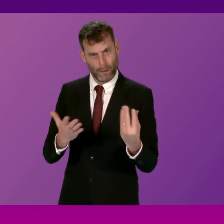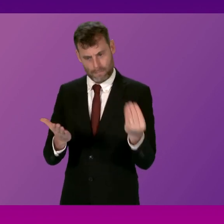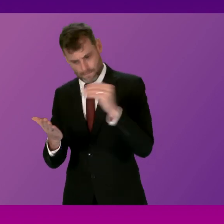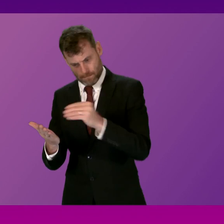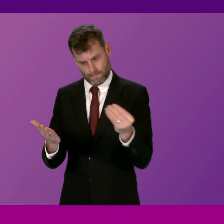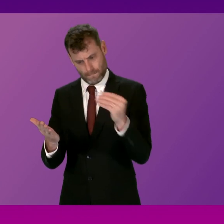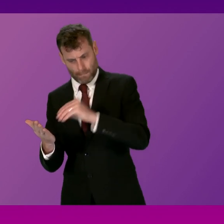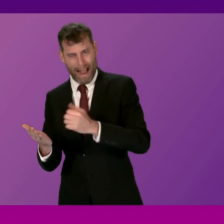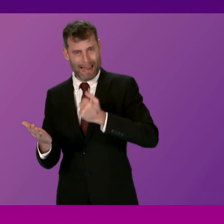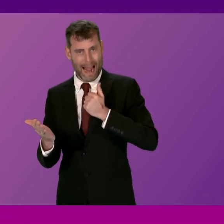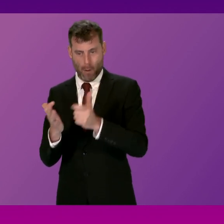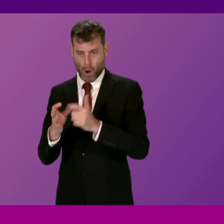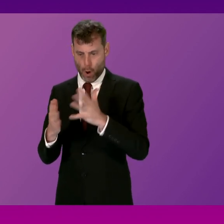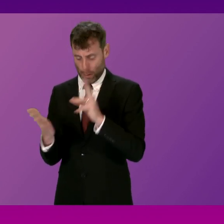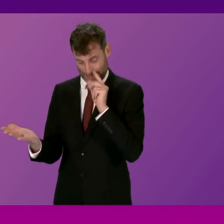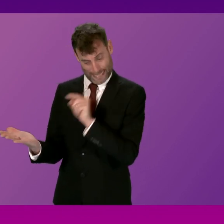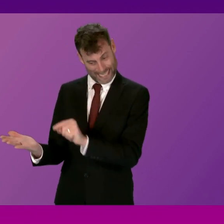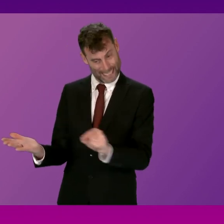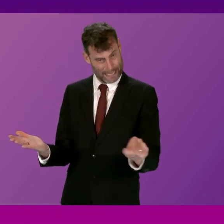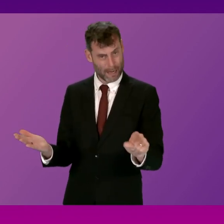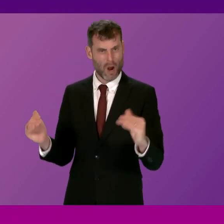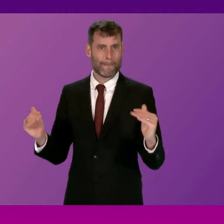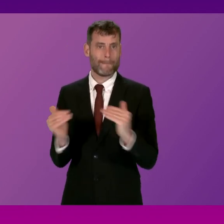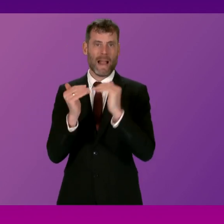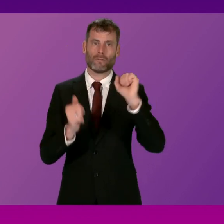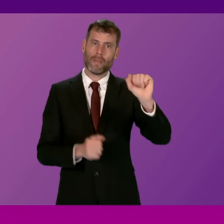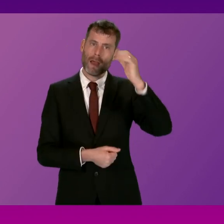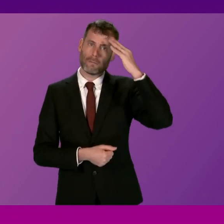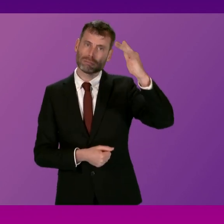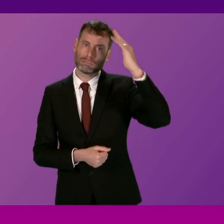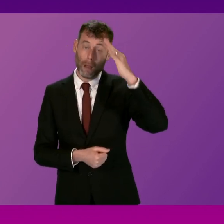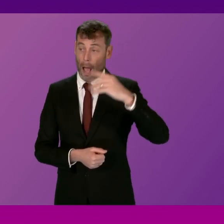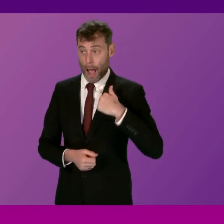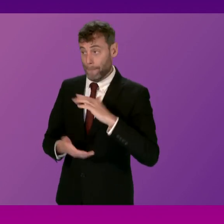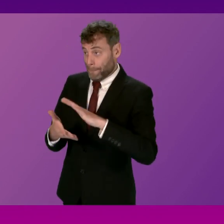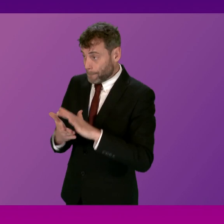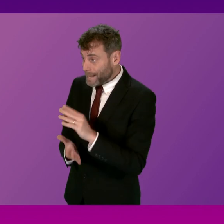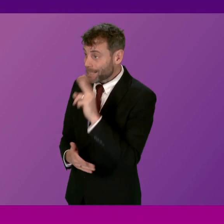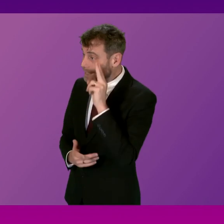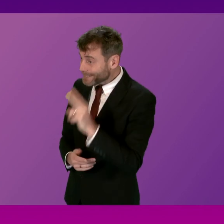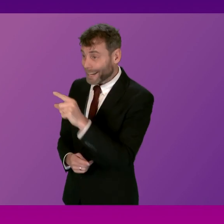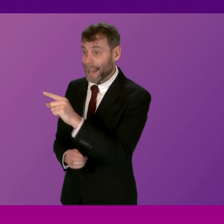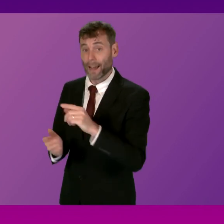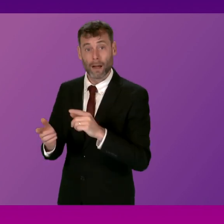I am therefore gratified by the minister’s restated commitment to that end and her timeline for it.